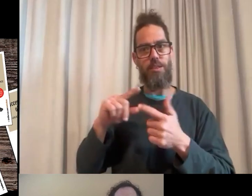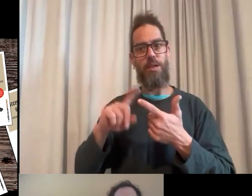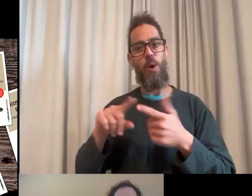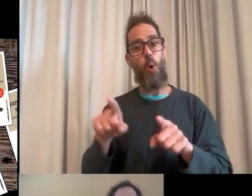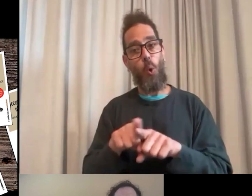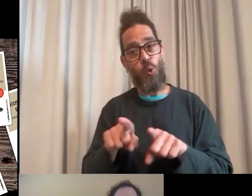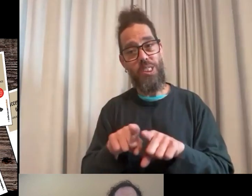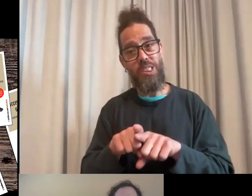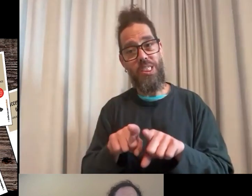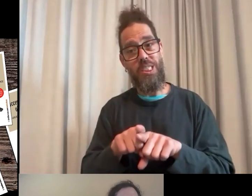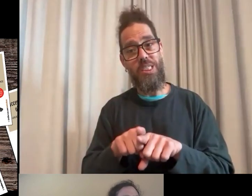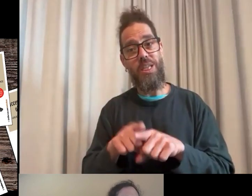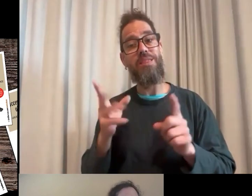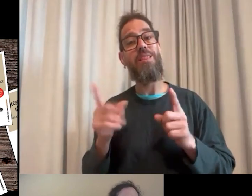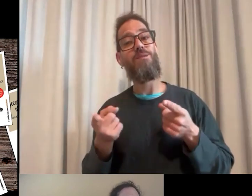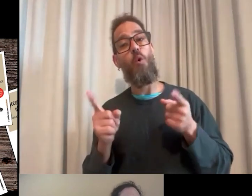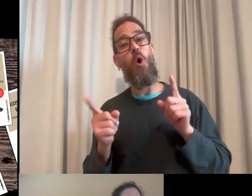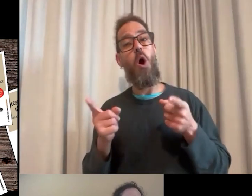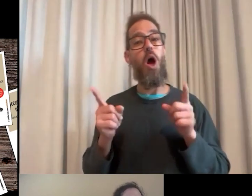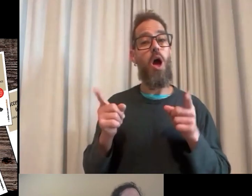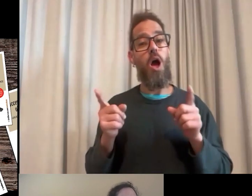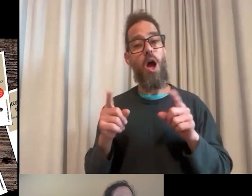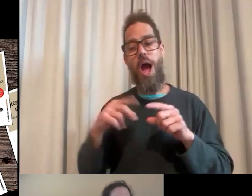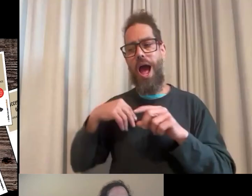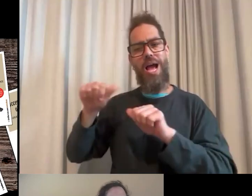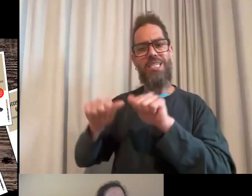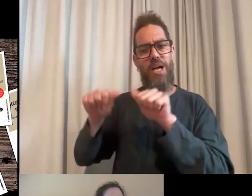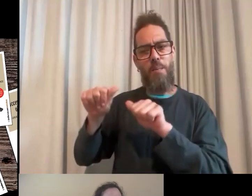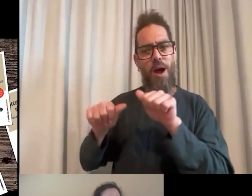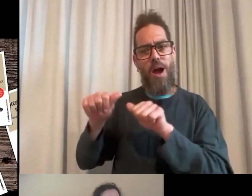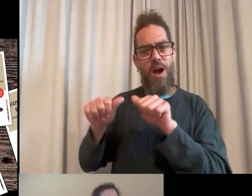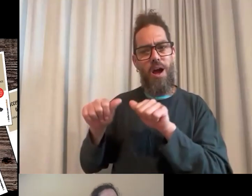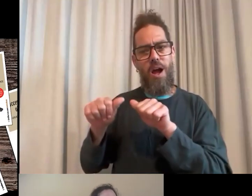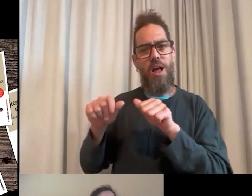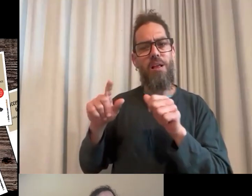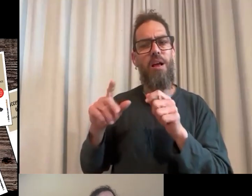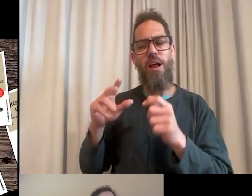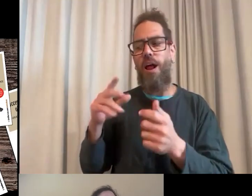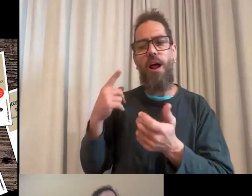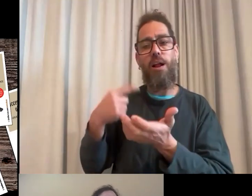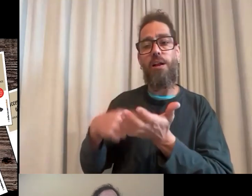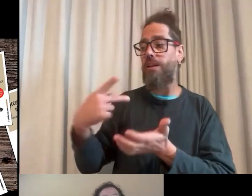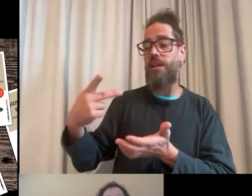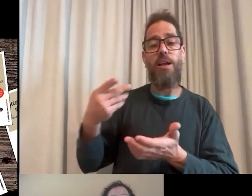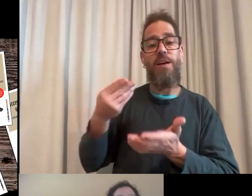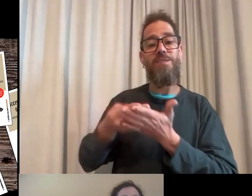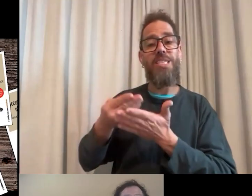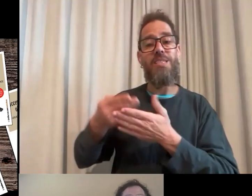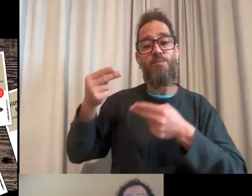They also make some educated guesses based on a financial analysis, as to how many people in your organization